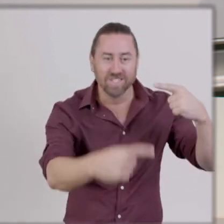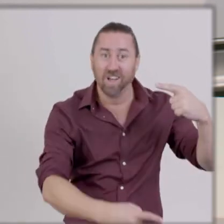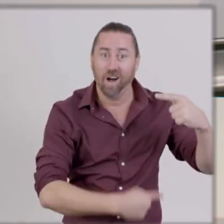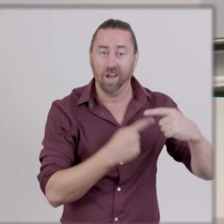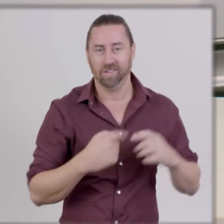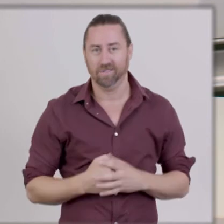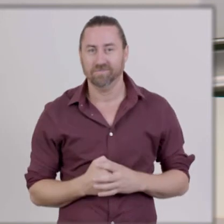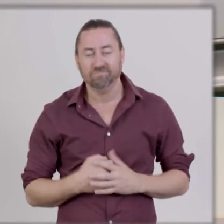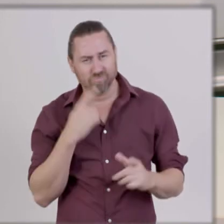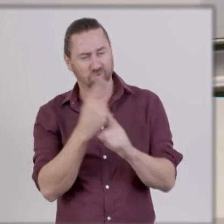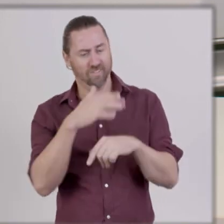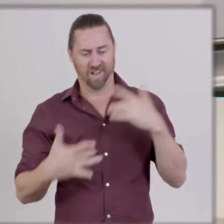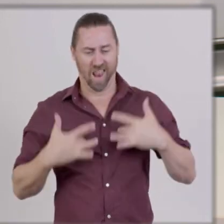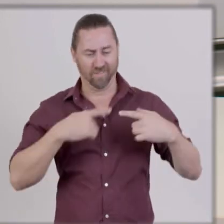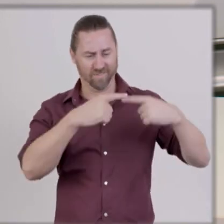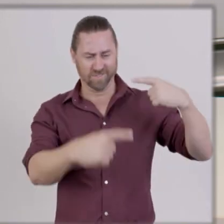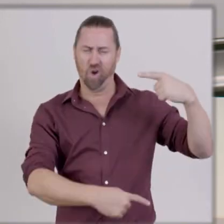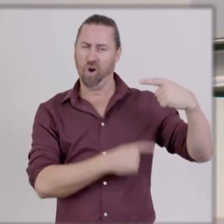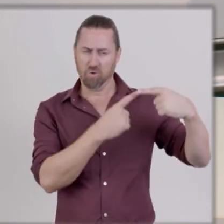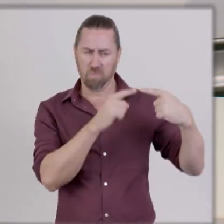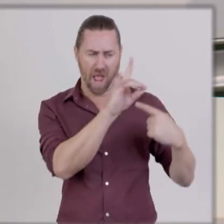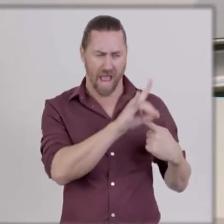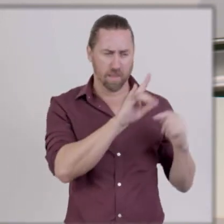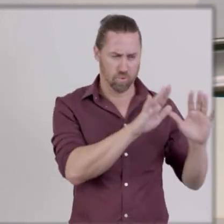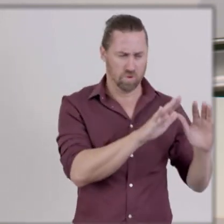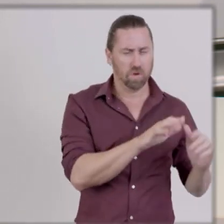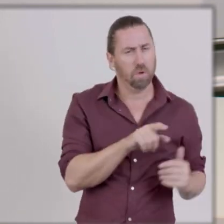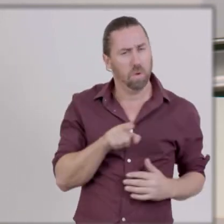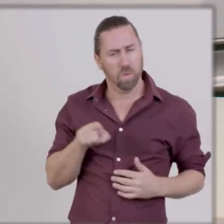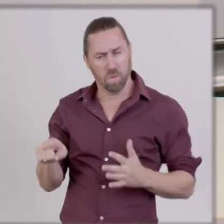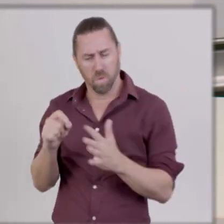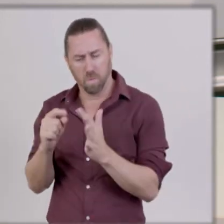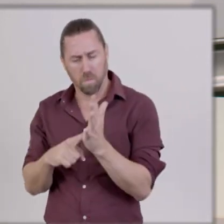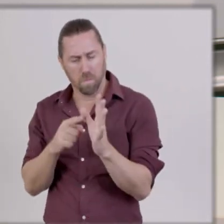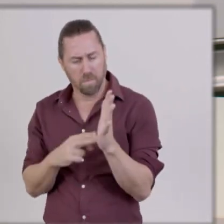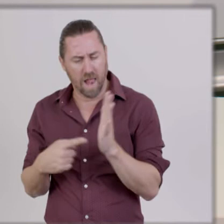Now we've explored the lifecycle of animals, I wonder what the lifecycle of a plant is like.